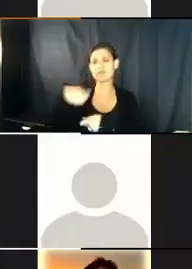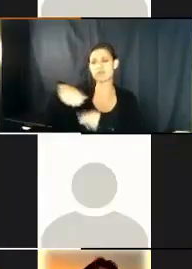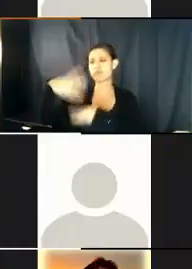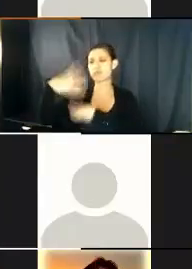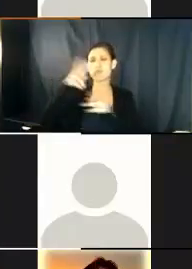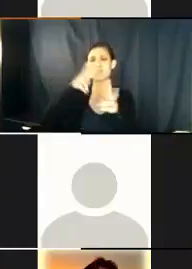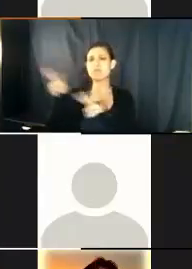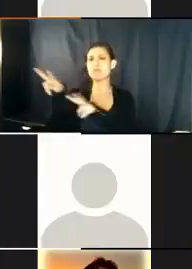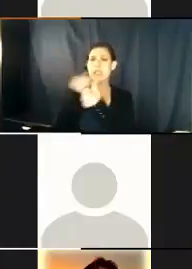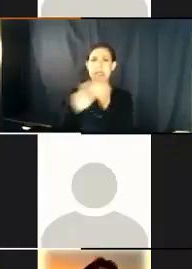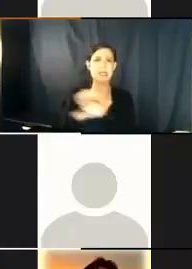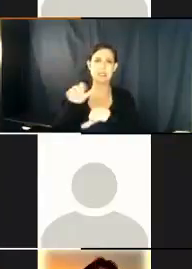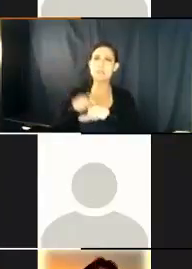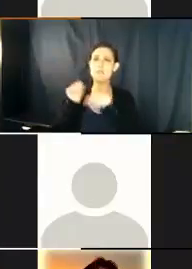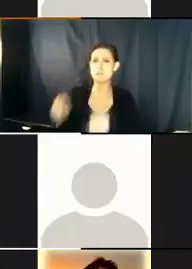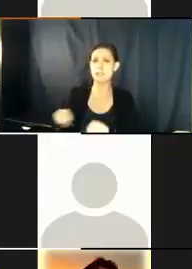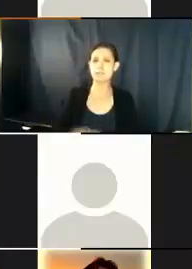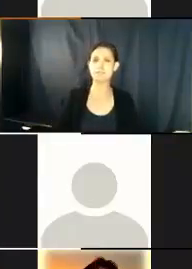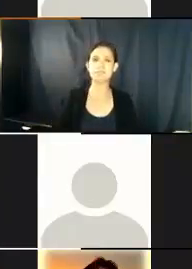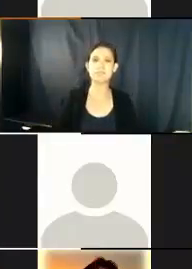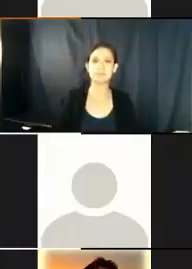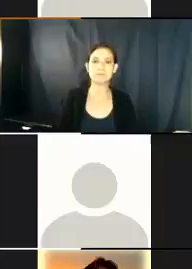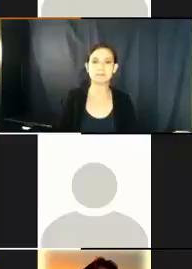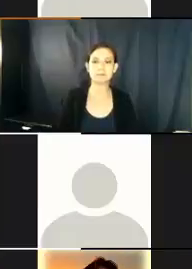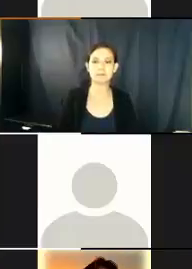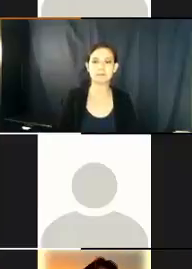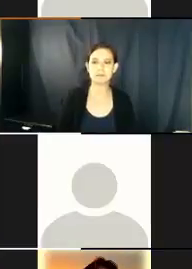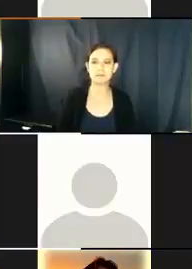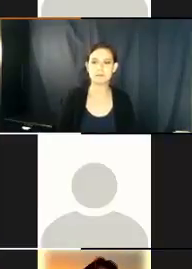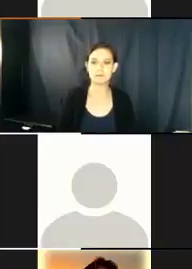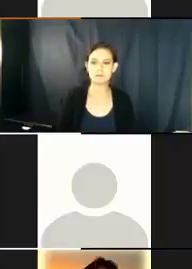any time.